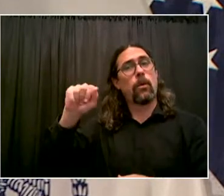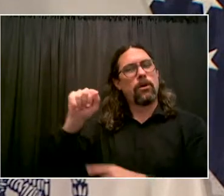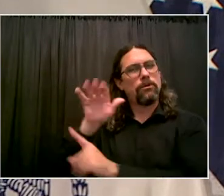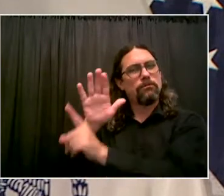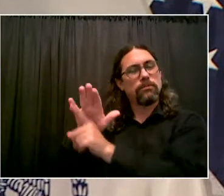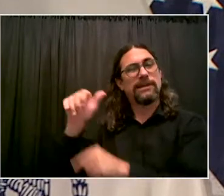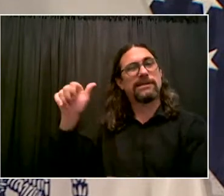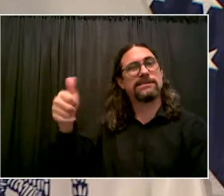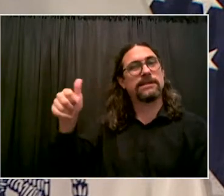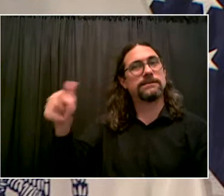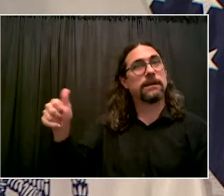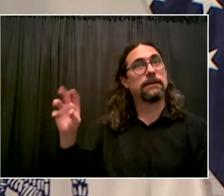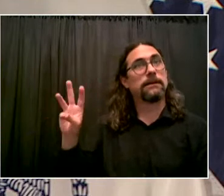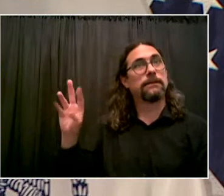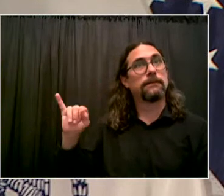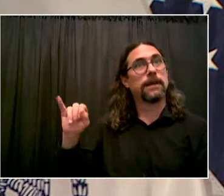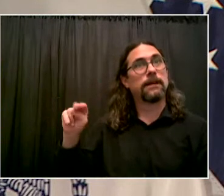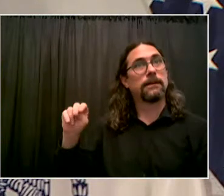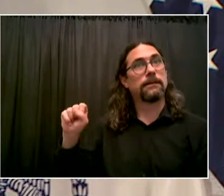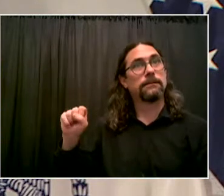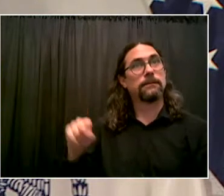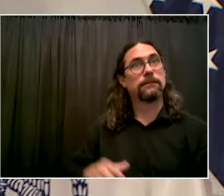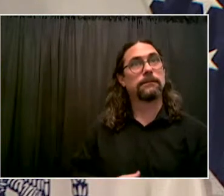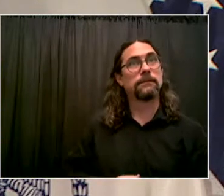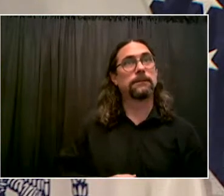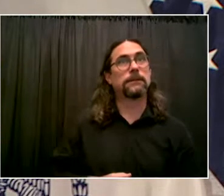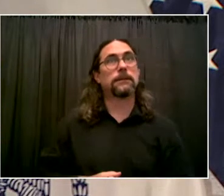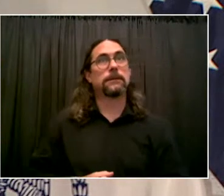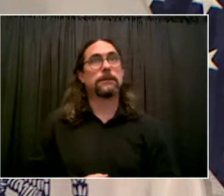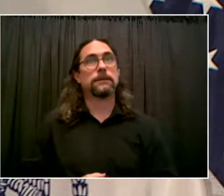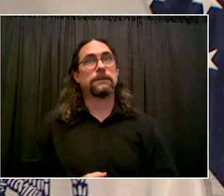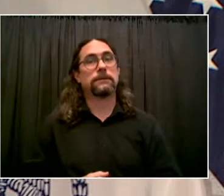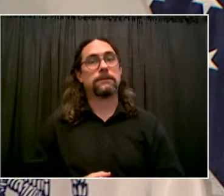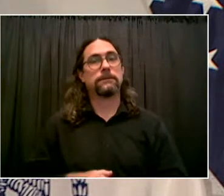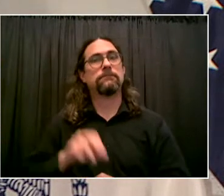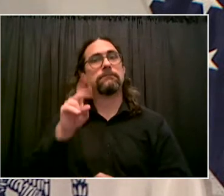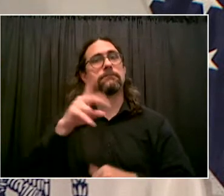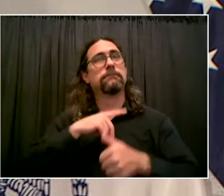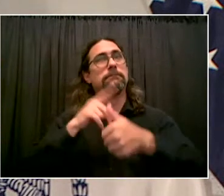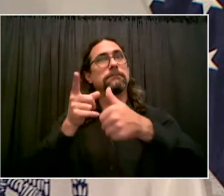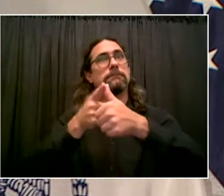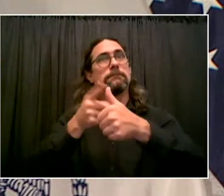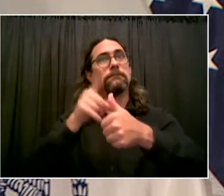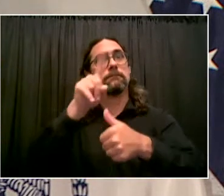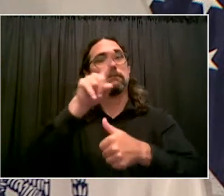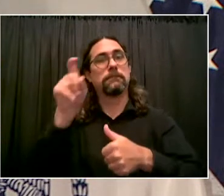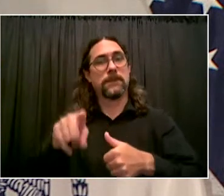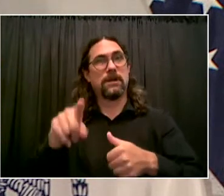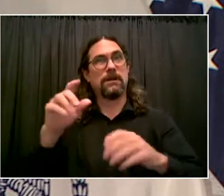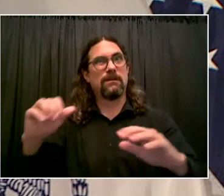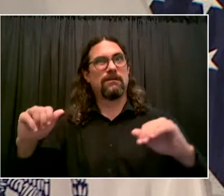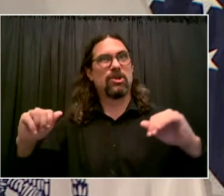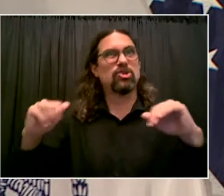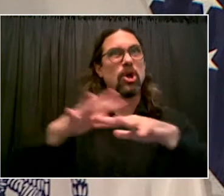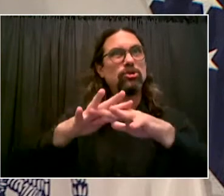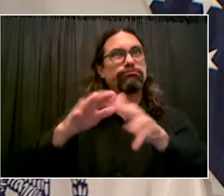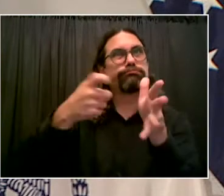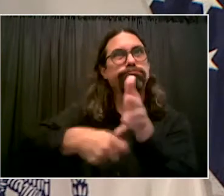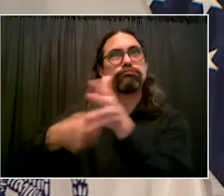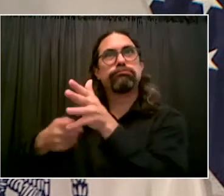GOOD, SONJA HOW ARE YOU?